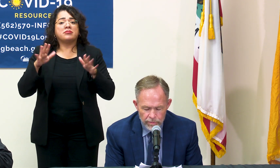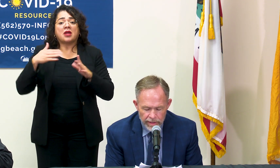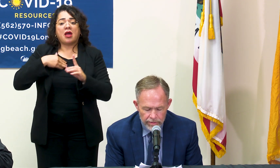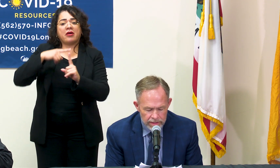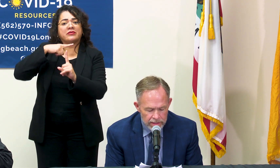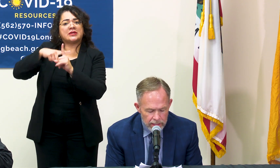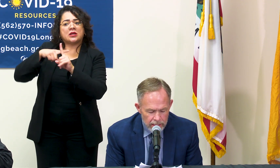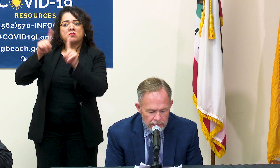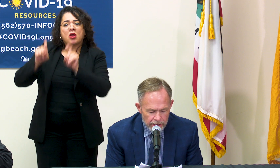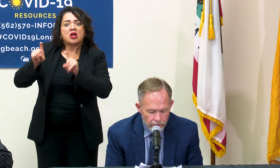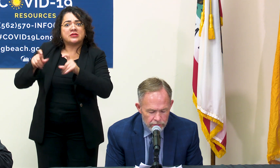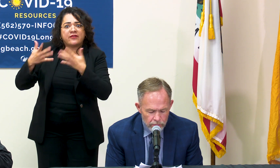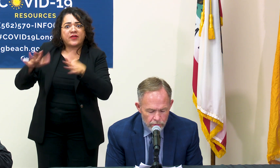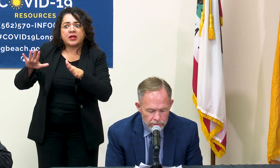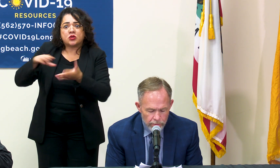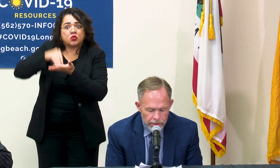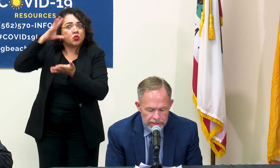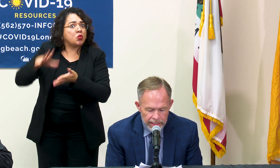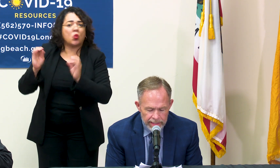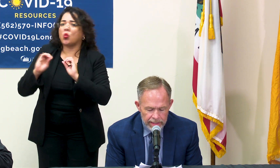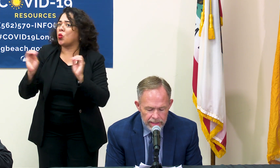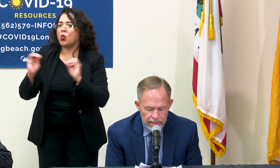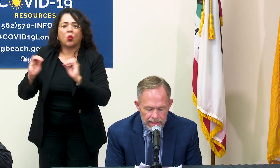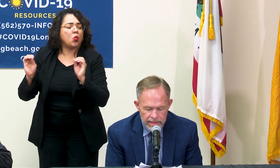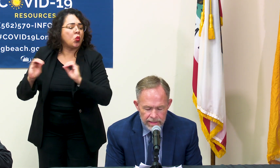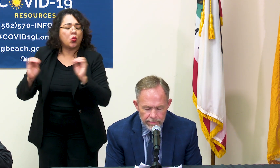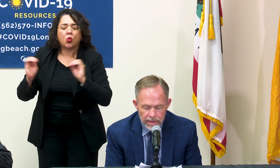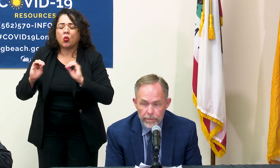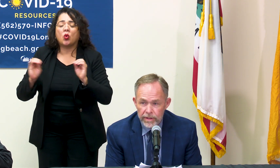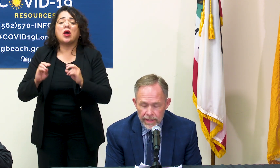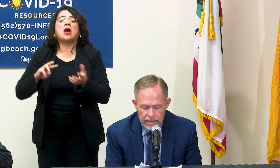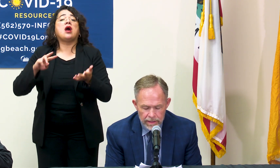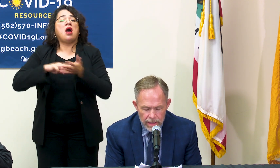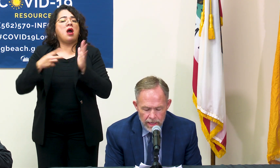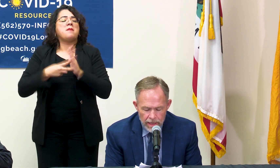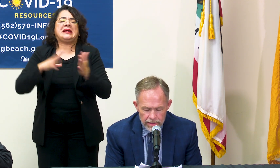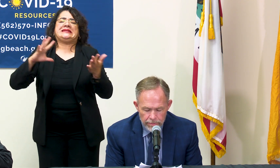new virus in our schools but we are taking this step to help protect the